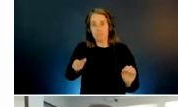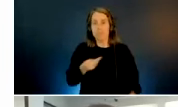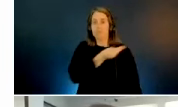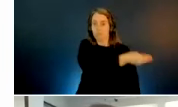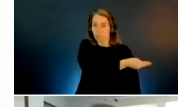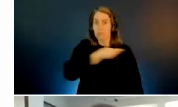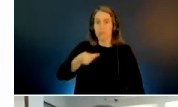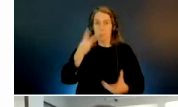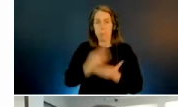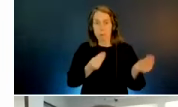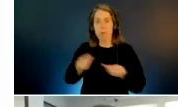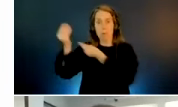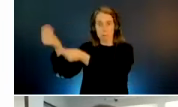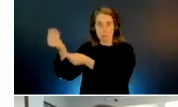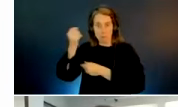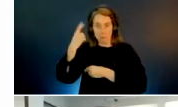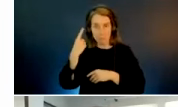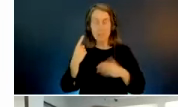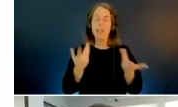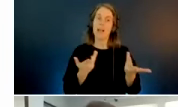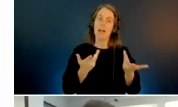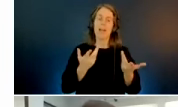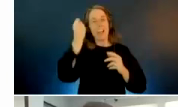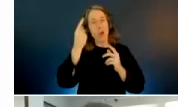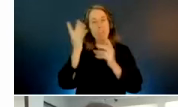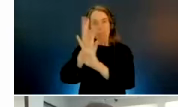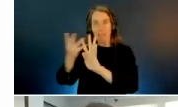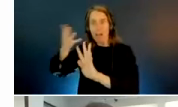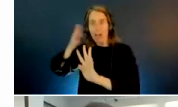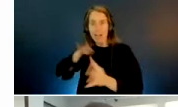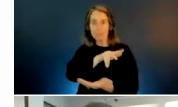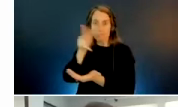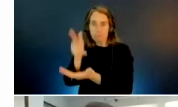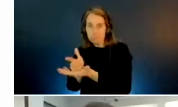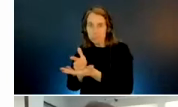so that they're not monitoring it as much i have never seen this um i have always seen that